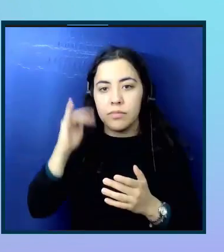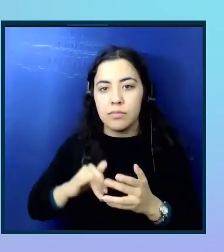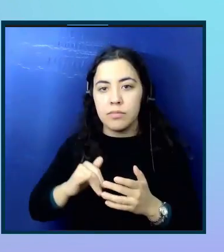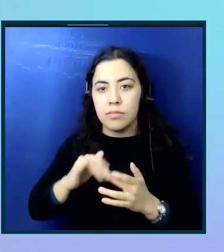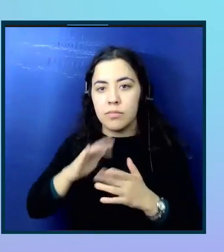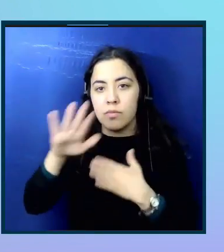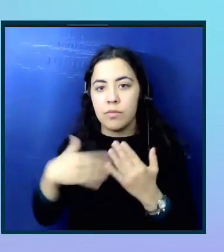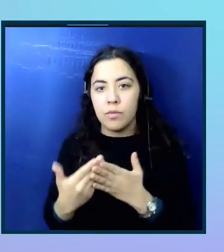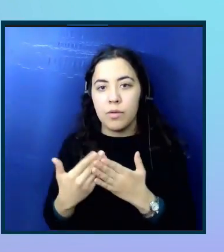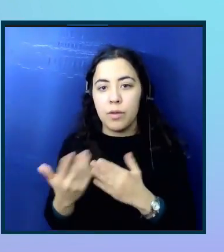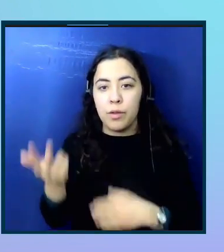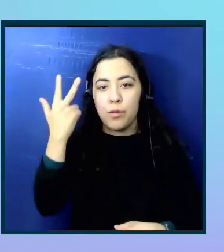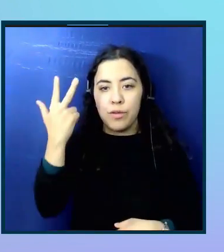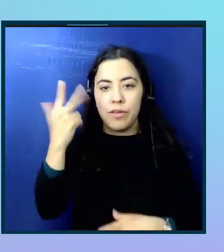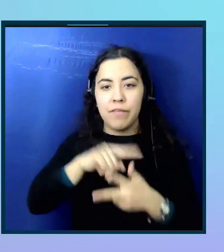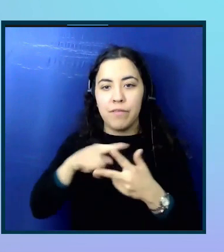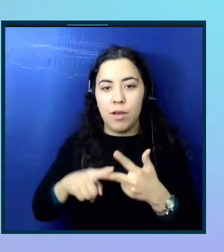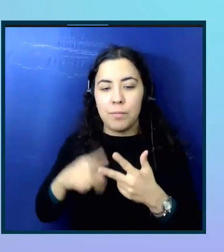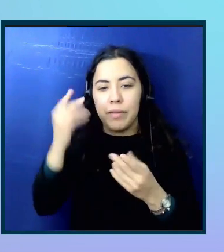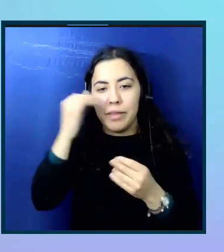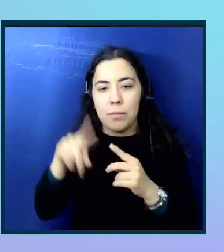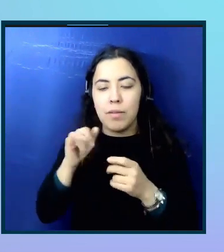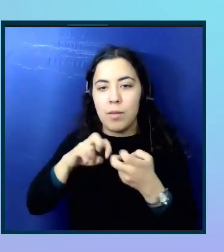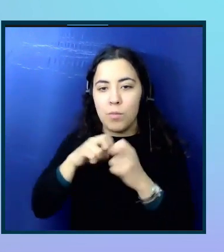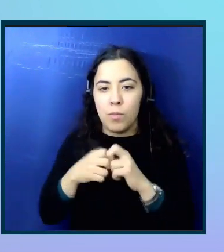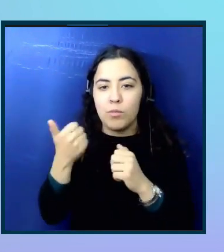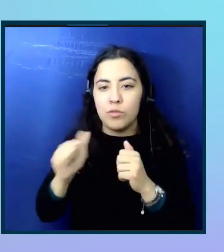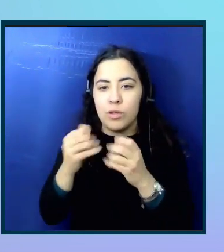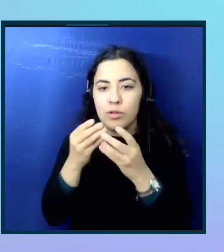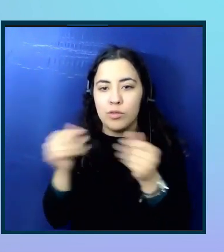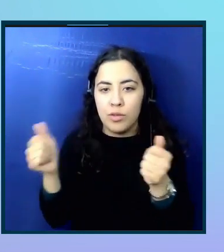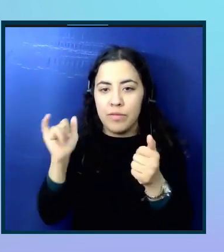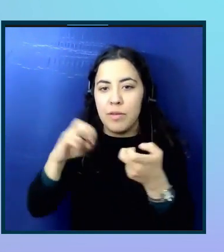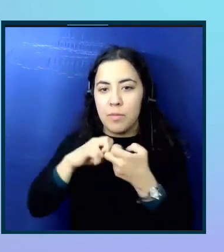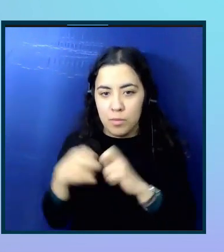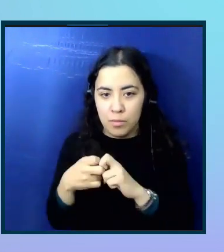the problem they're trying to solve. Whether it is they are trying to create